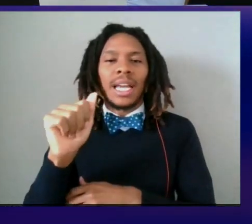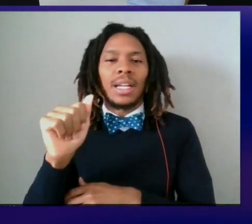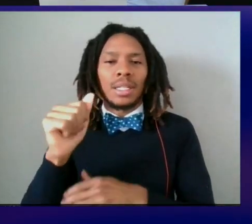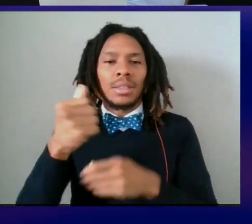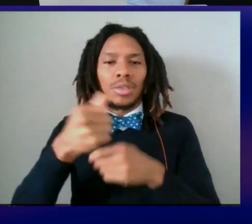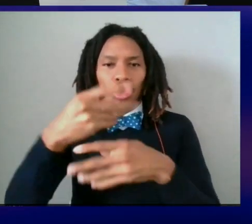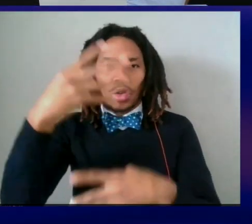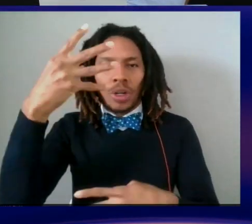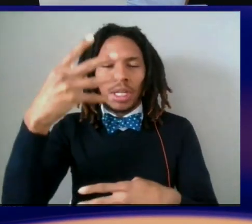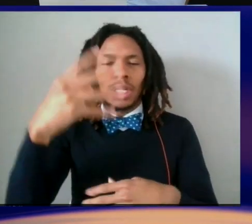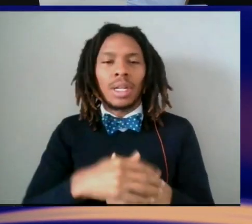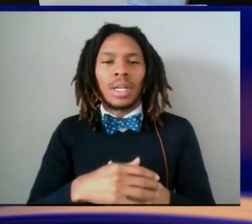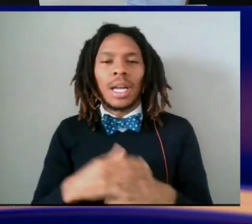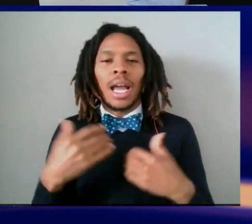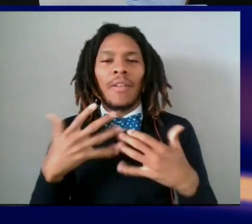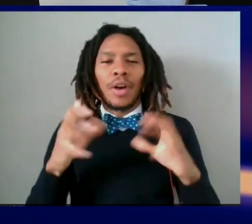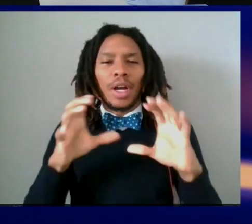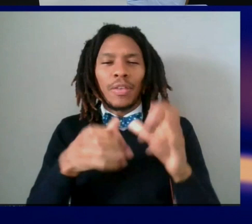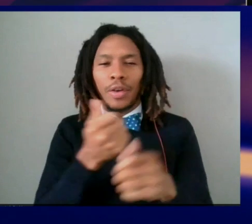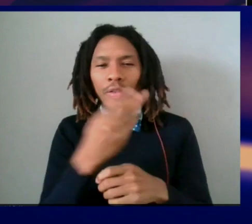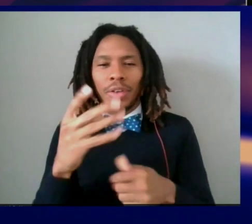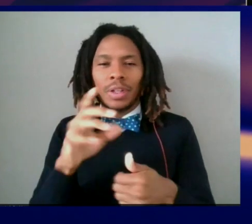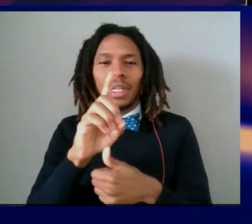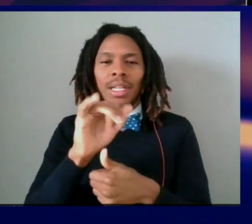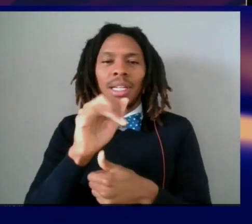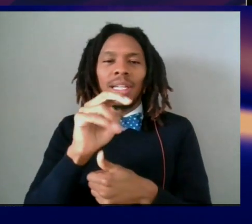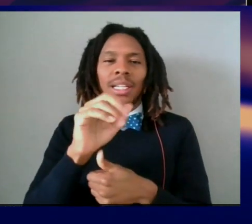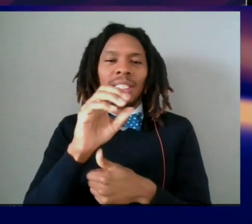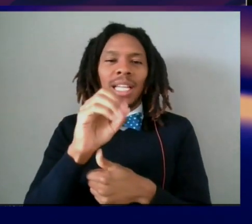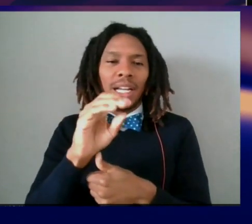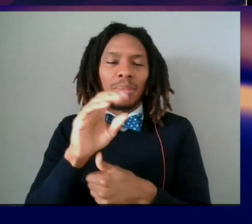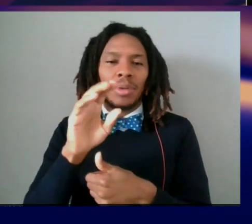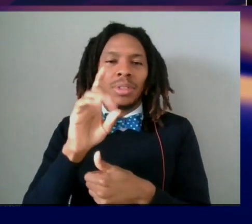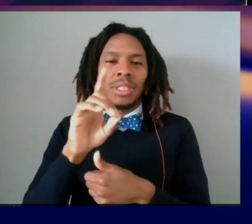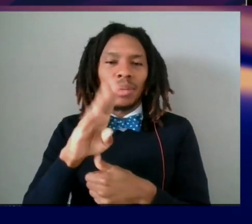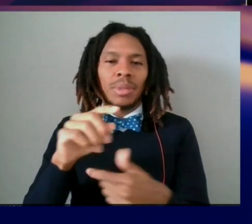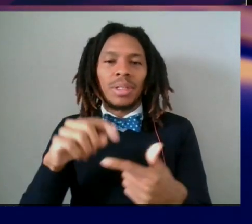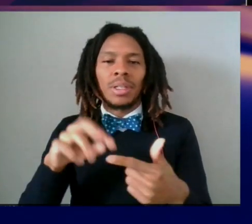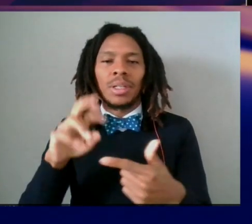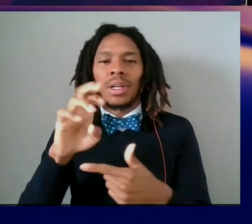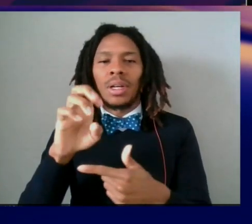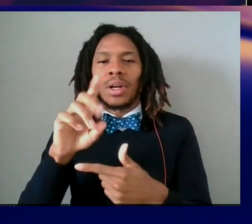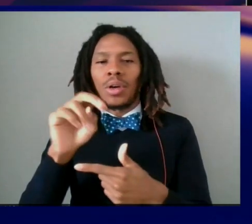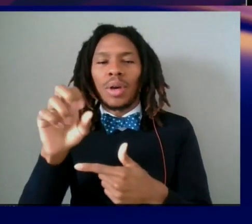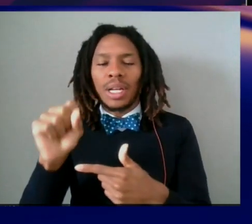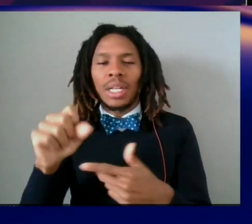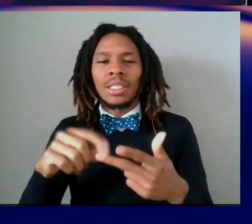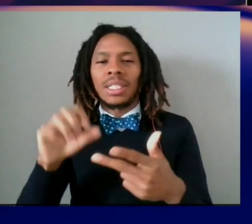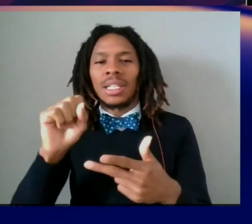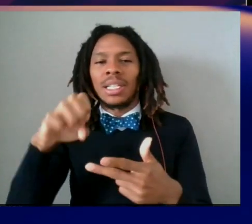You see here, I've configured a few, we've got DynamoDB, HBase, Redis and SQL Server which is one of the new ones that we're launching today.